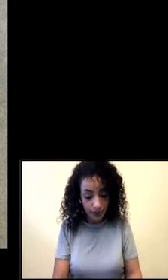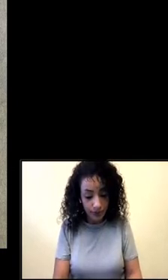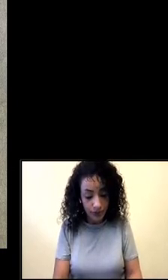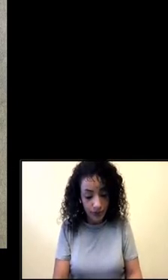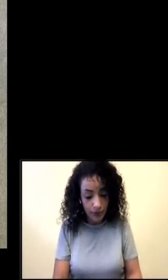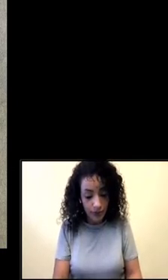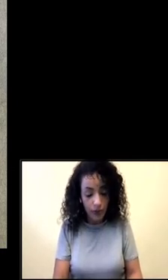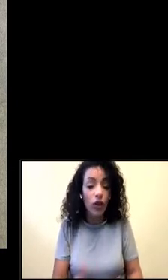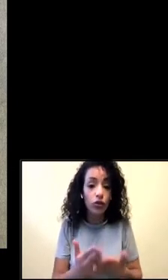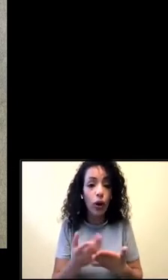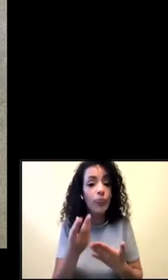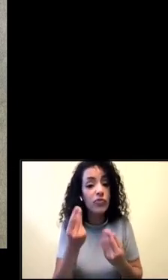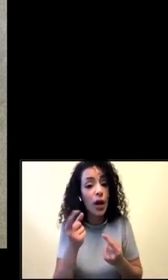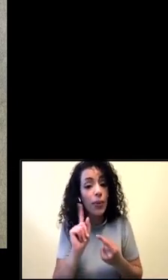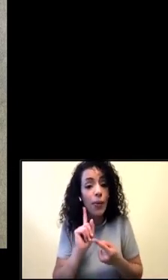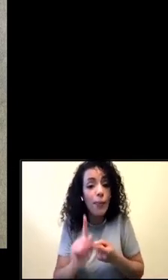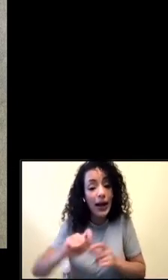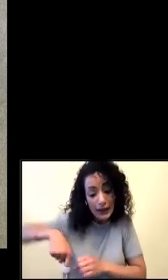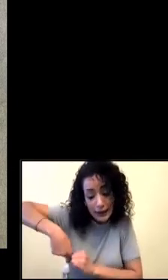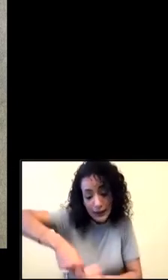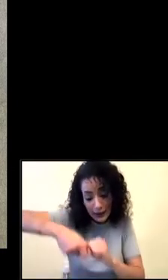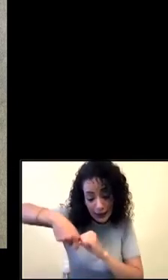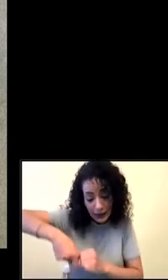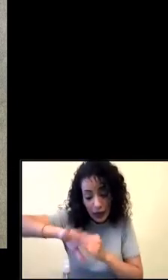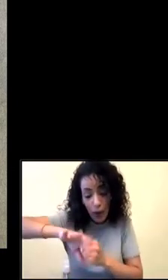dig up and collect those things and for some those things were just lost.